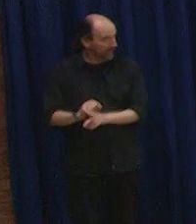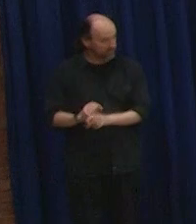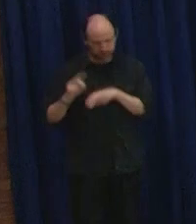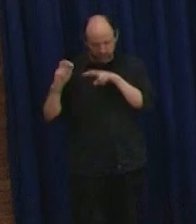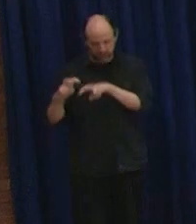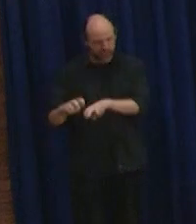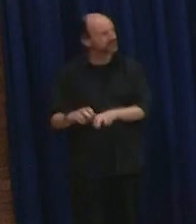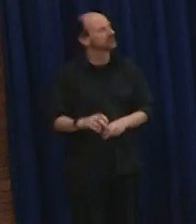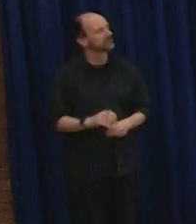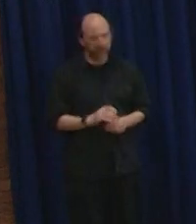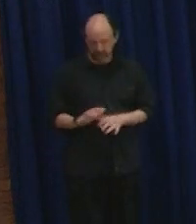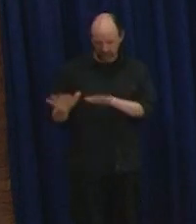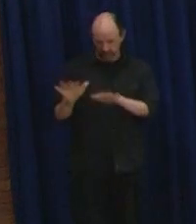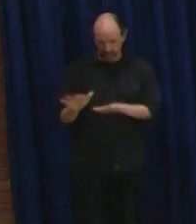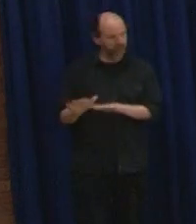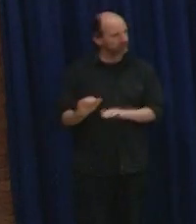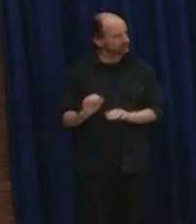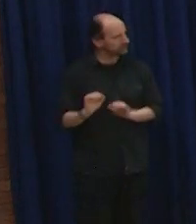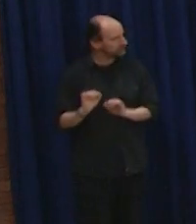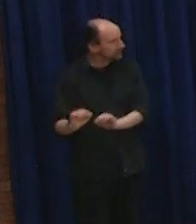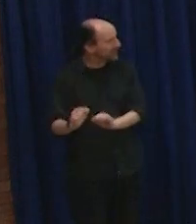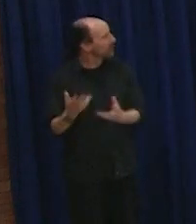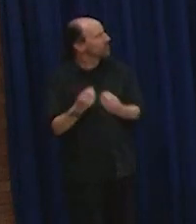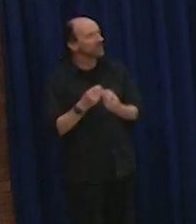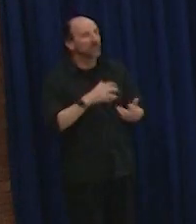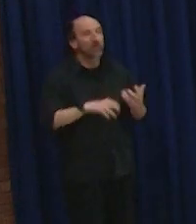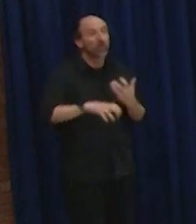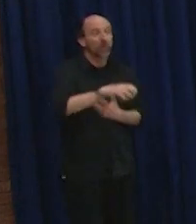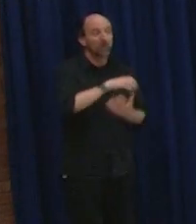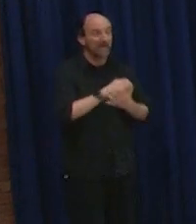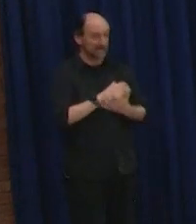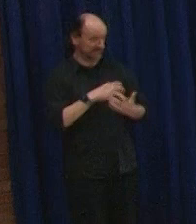when they looked at those individuals who had complex cases of anxiety and depression many